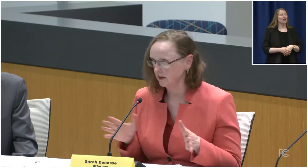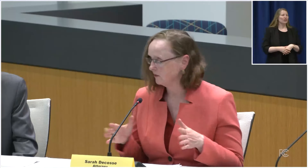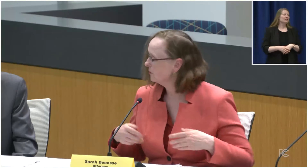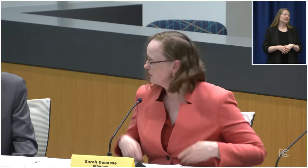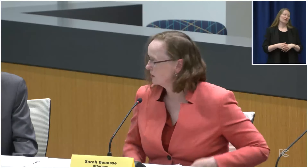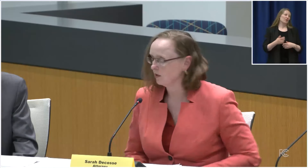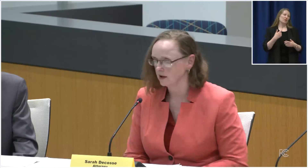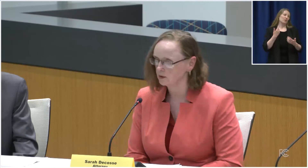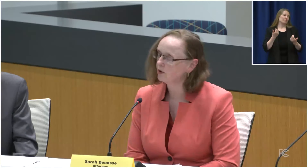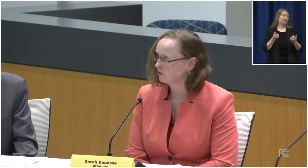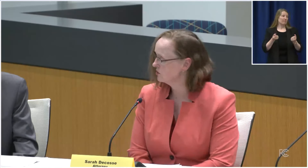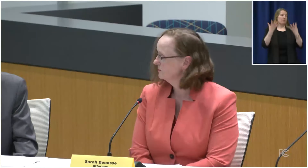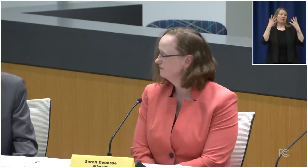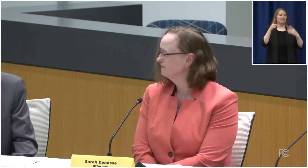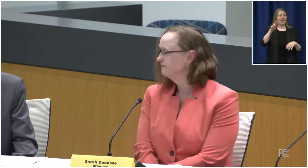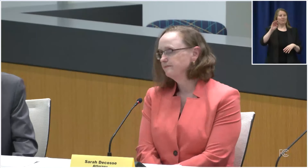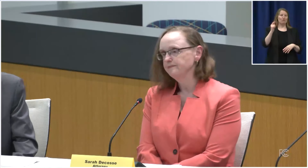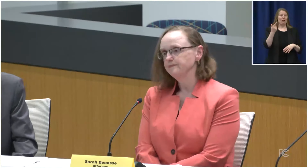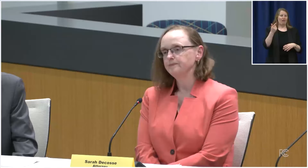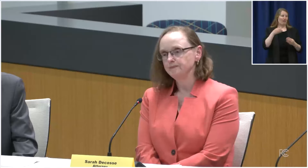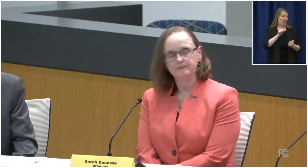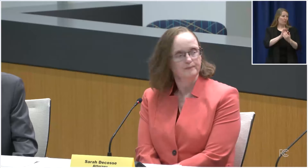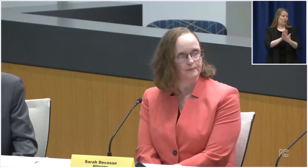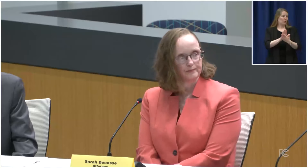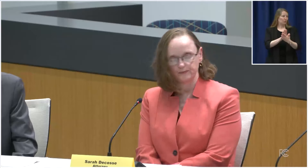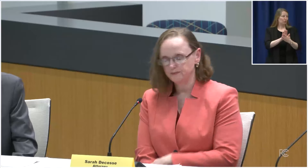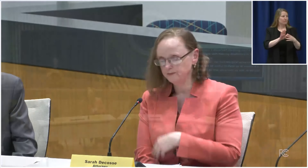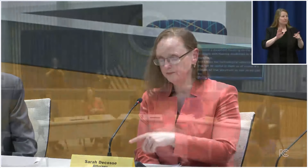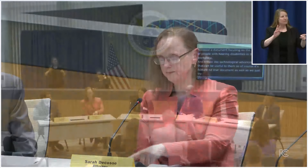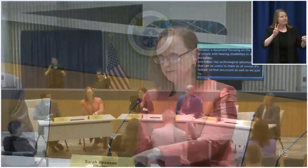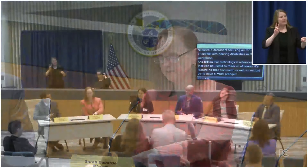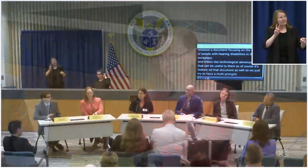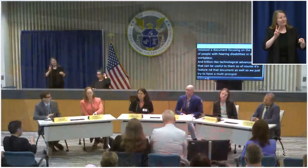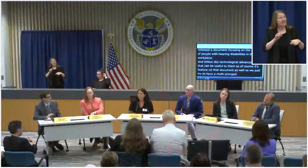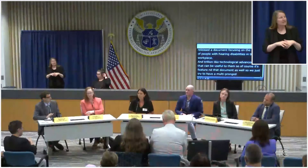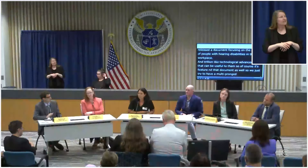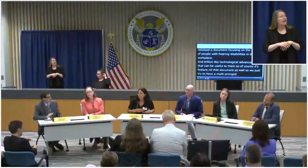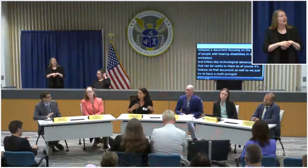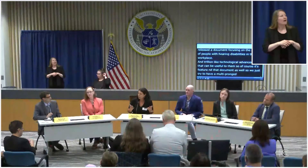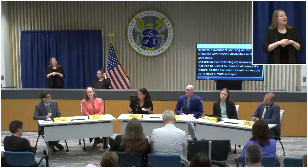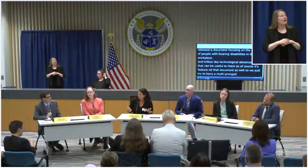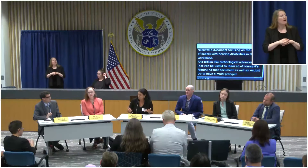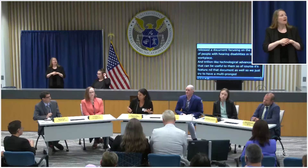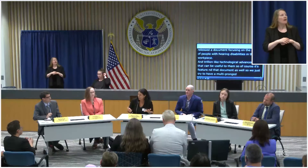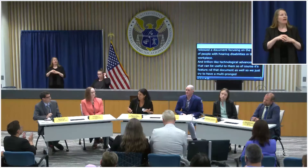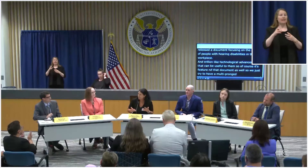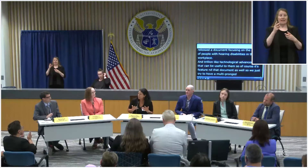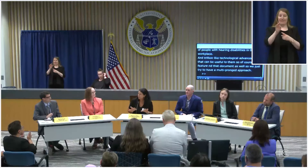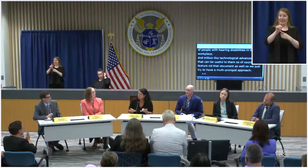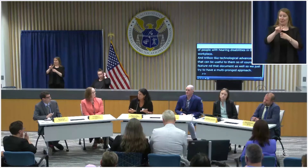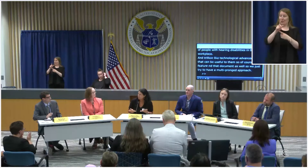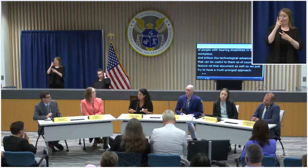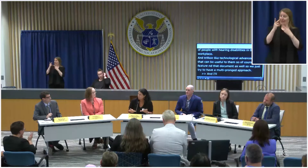TECHNOLOGICAL ADVANCEMENTS THAT CAN BE USEFUL TO THEM SO OF COURSE IT'S FEATURE ND THAT DOCUMENT AS WELL SO WE JUST TRY TO HAVE A